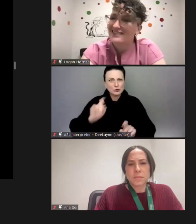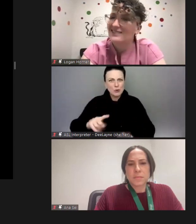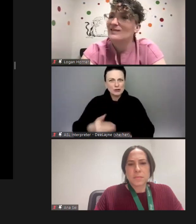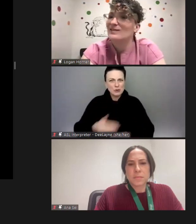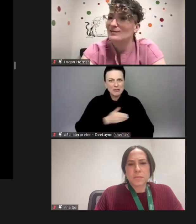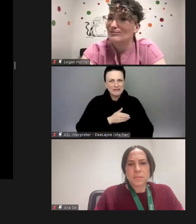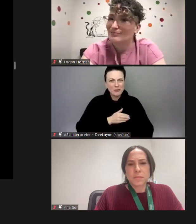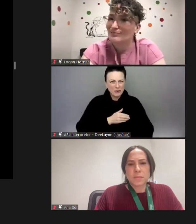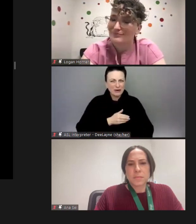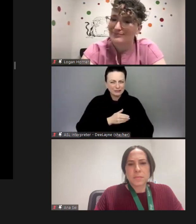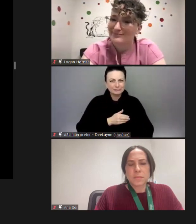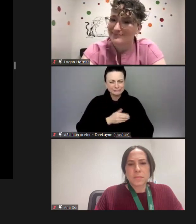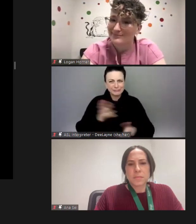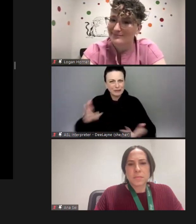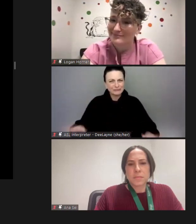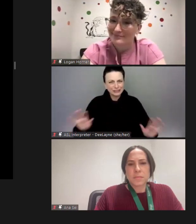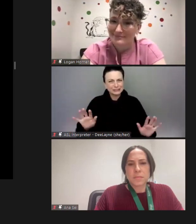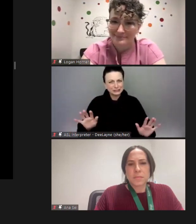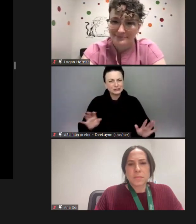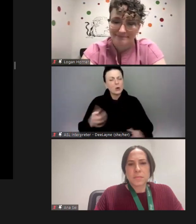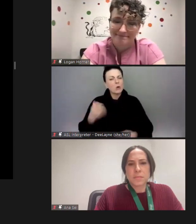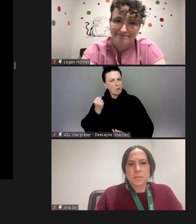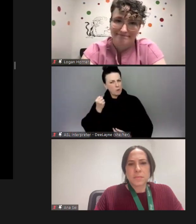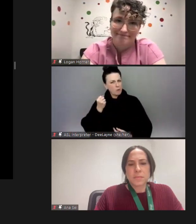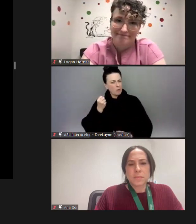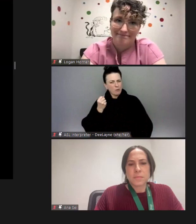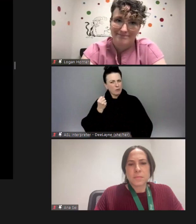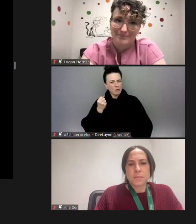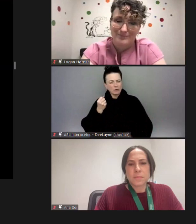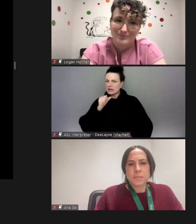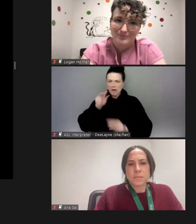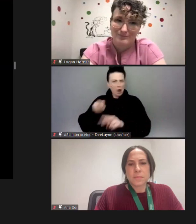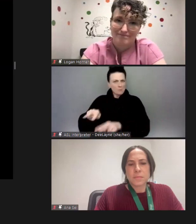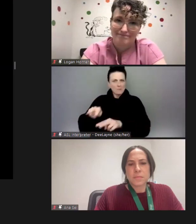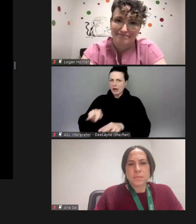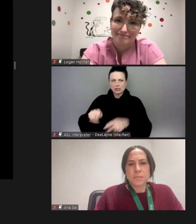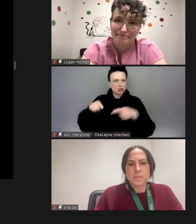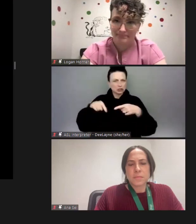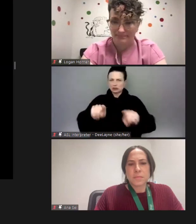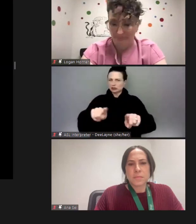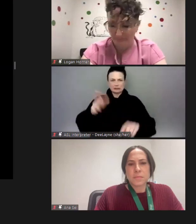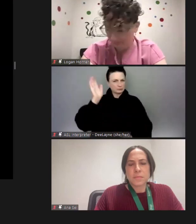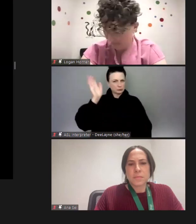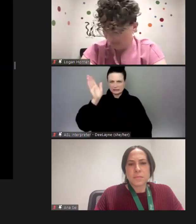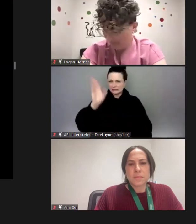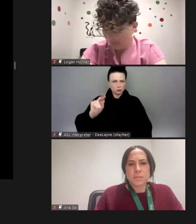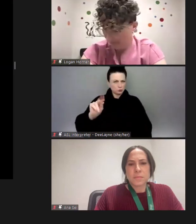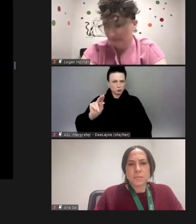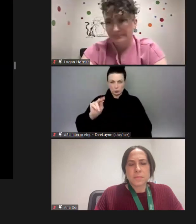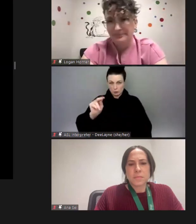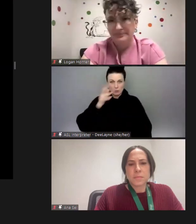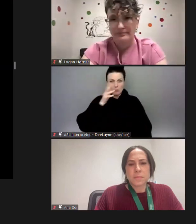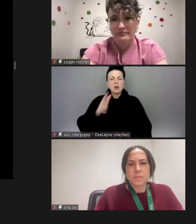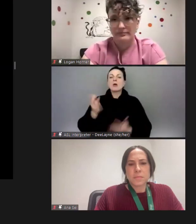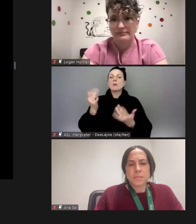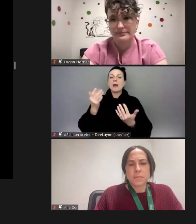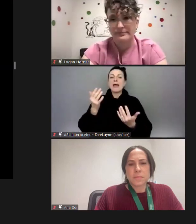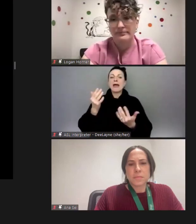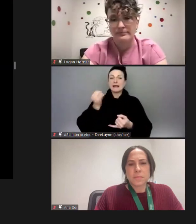they're even done so we're not going to be monitoring the questions as we go